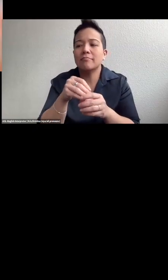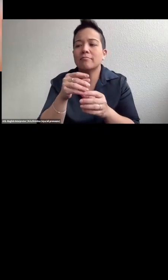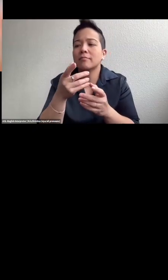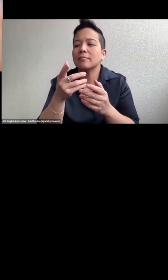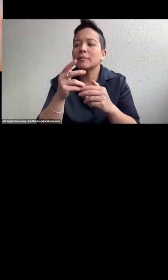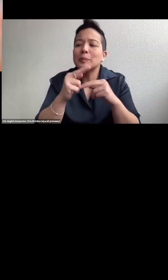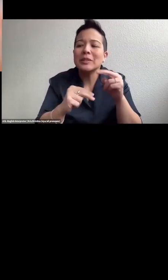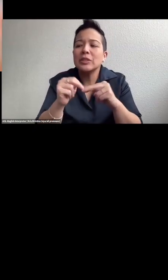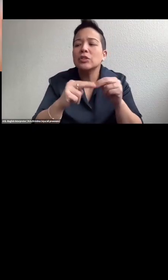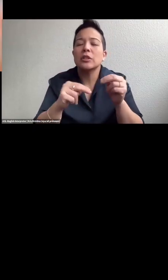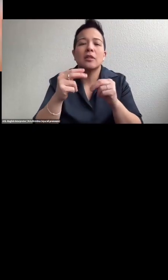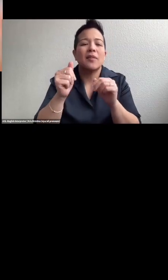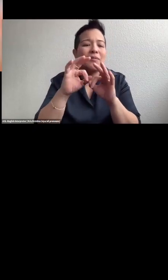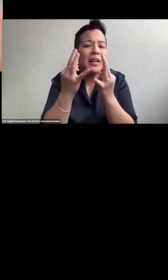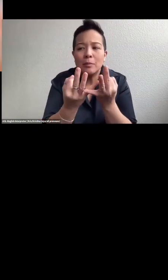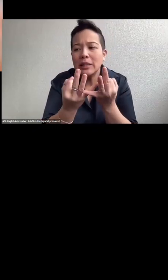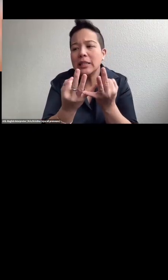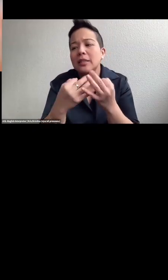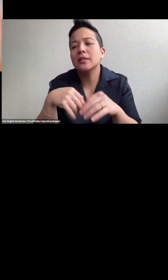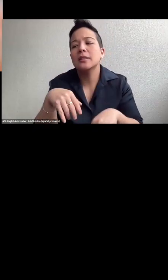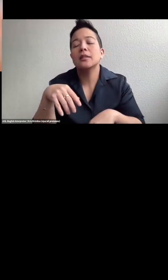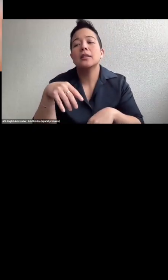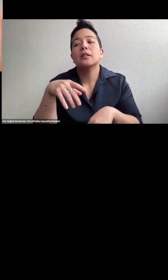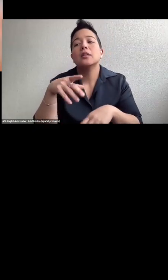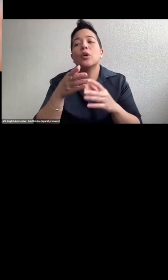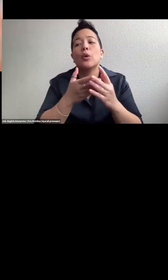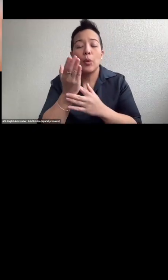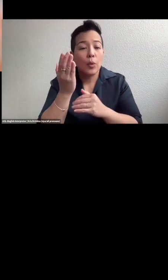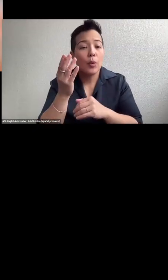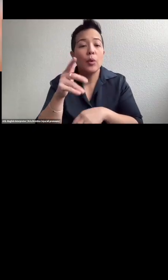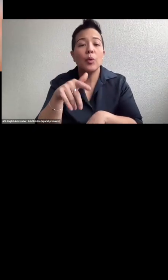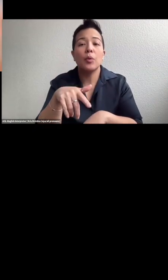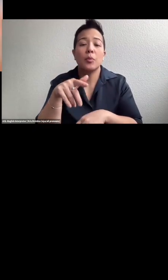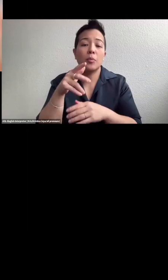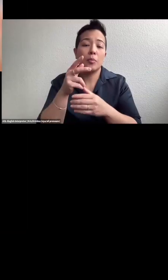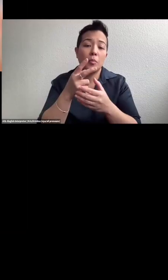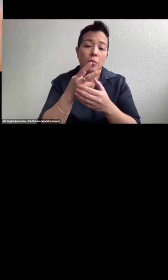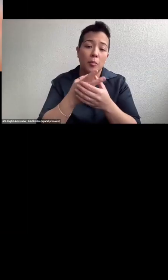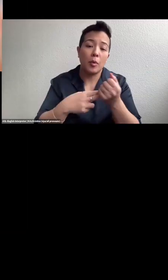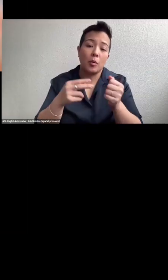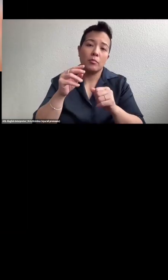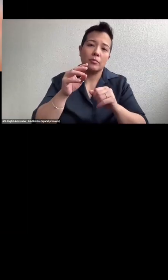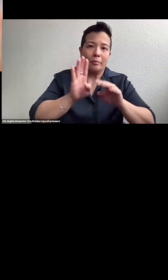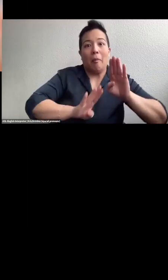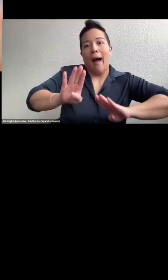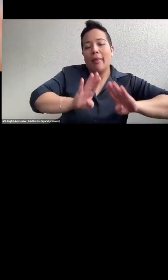a family through both biology and through adoption.